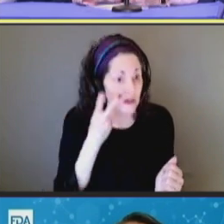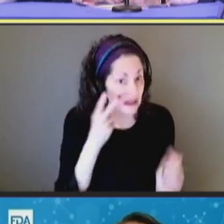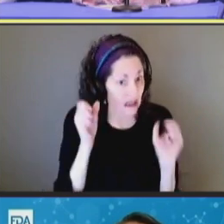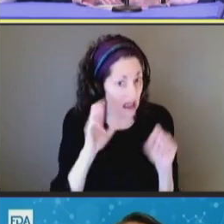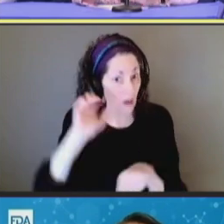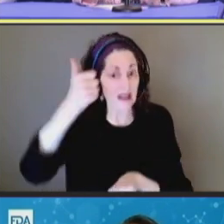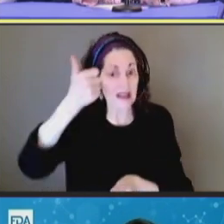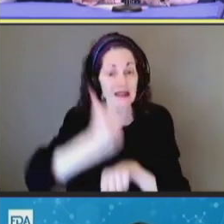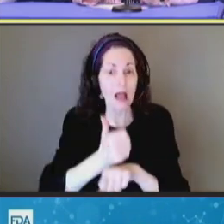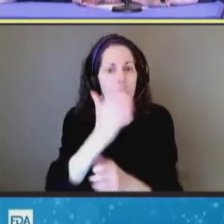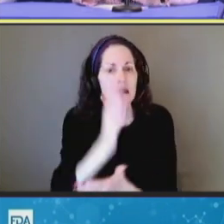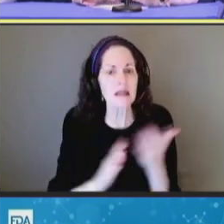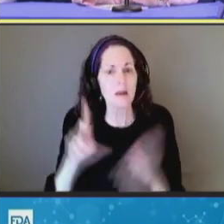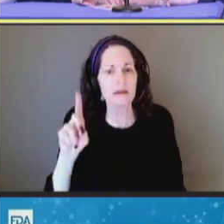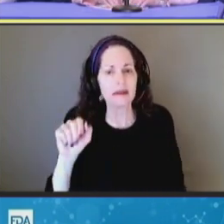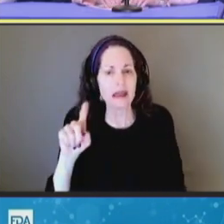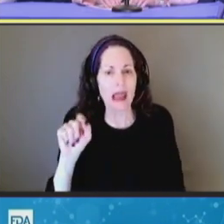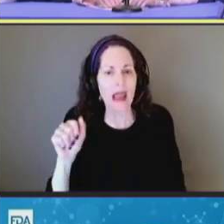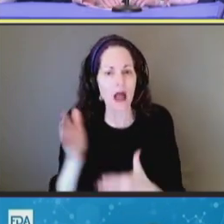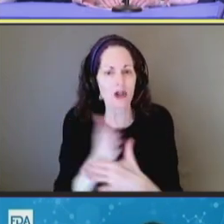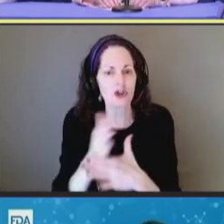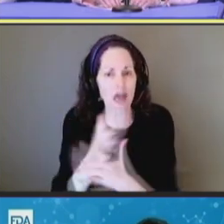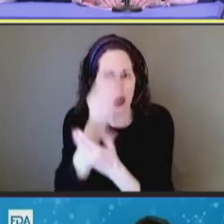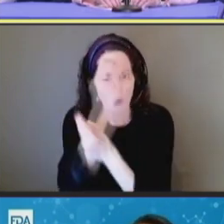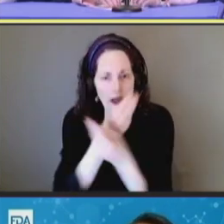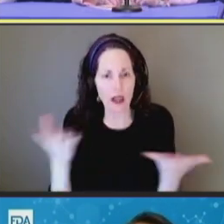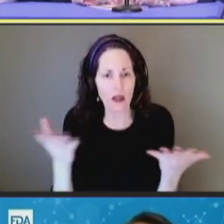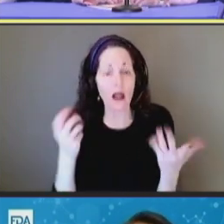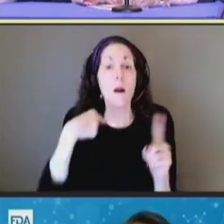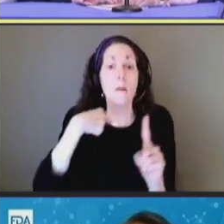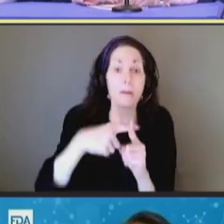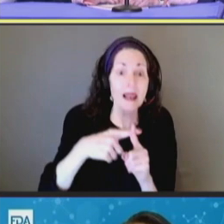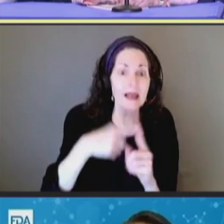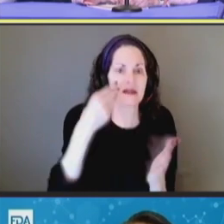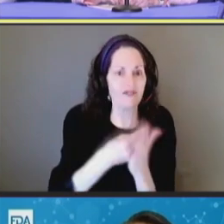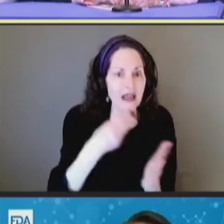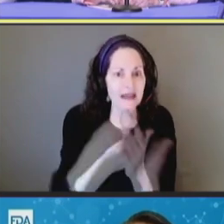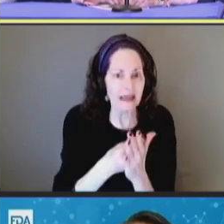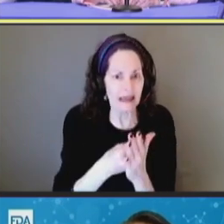sharing agreements and then also funding across the board. We know that Medicaid patients make